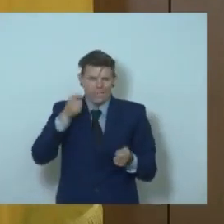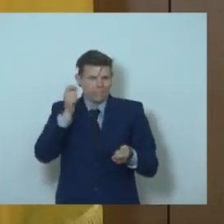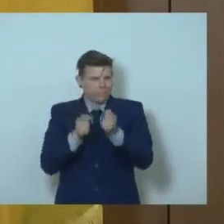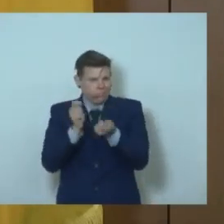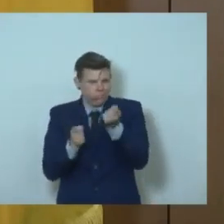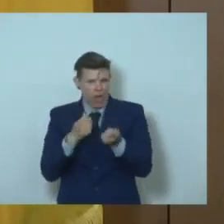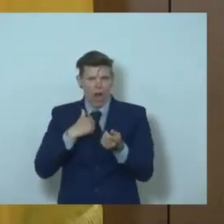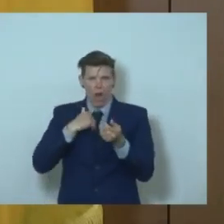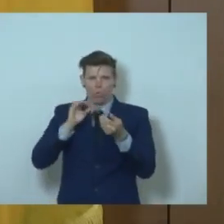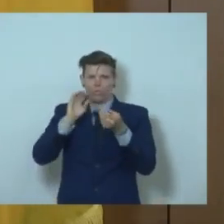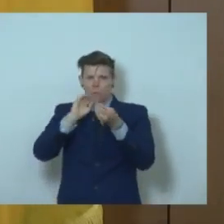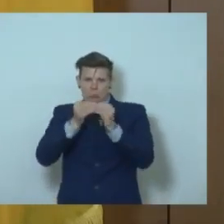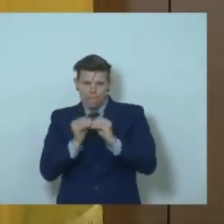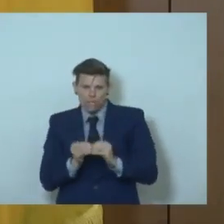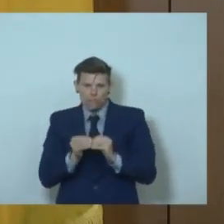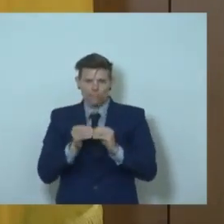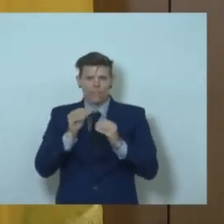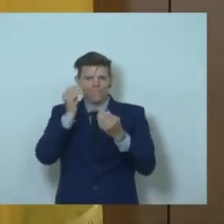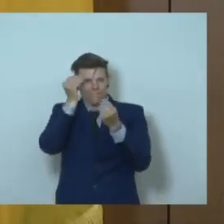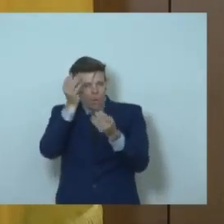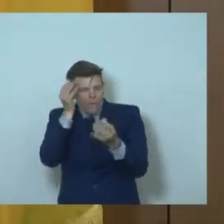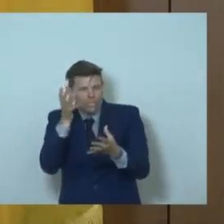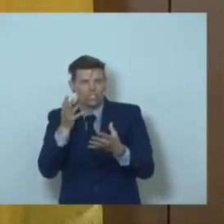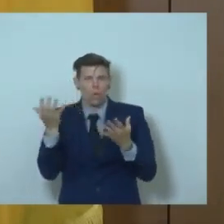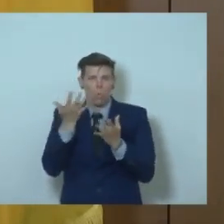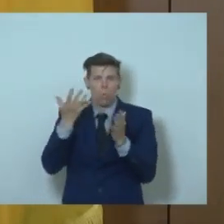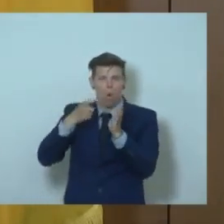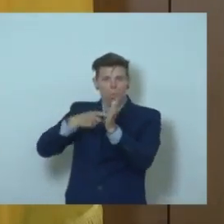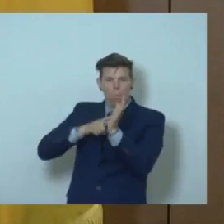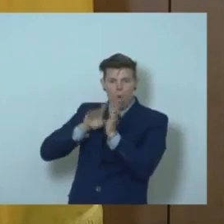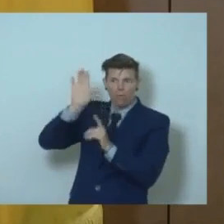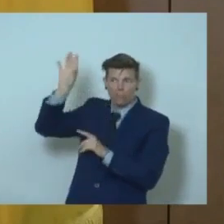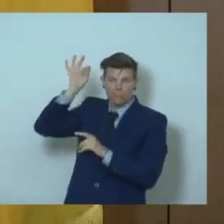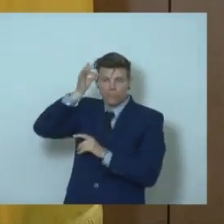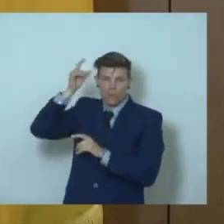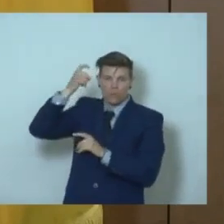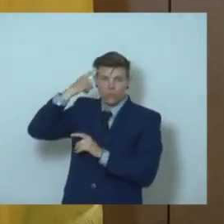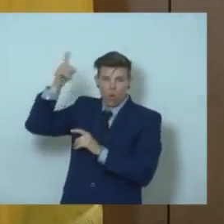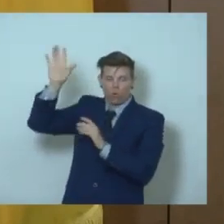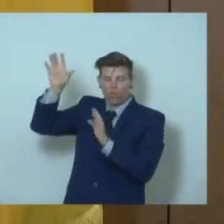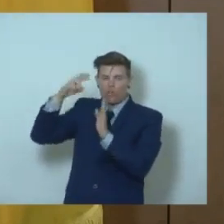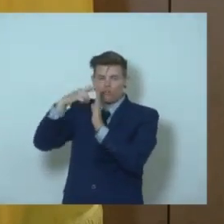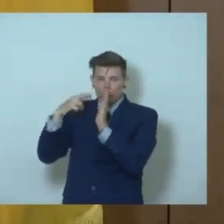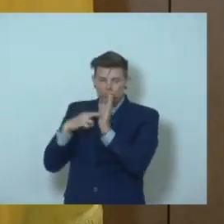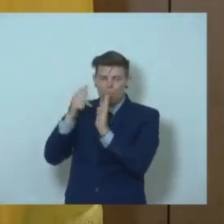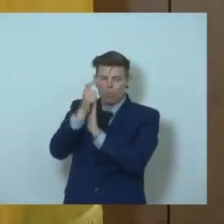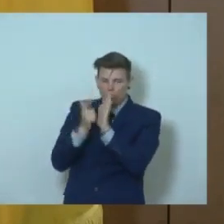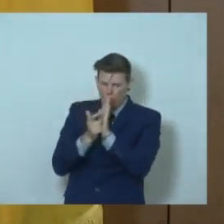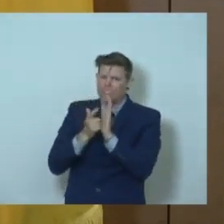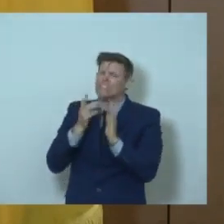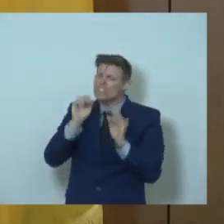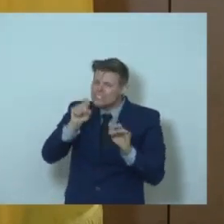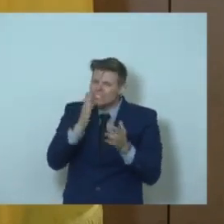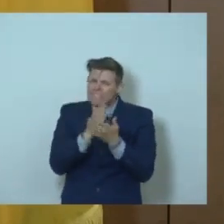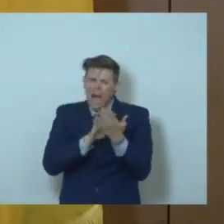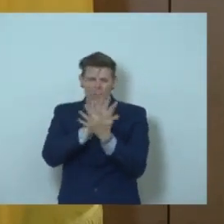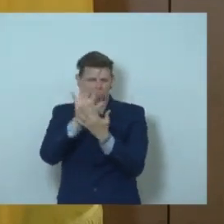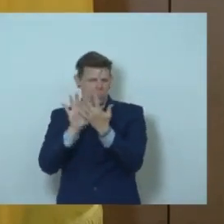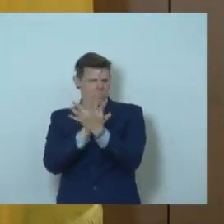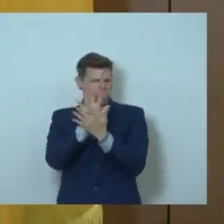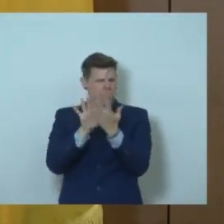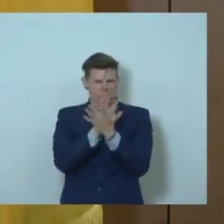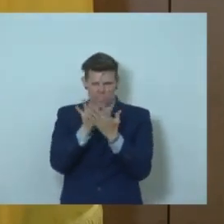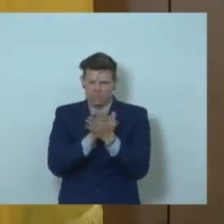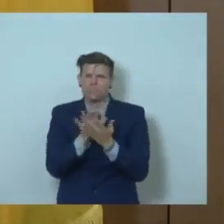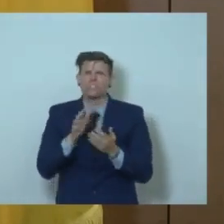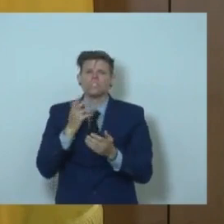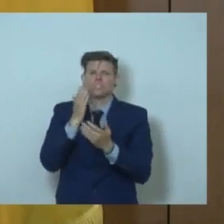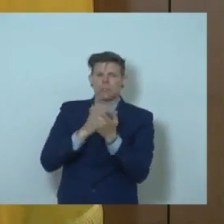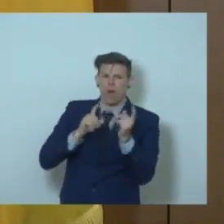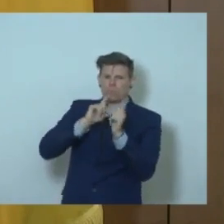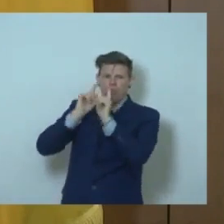I WILL DEFER TO BOTH CABINET SECRETARIES AND WHEN WE WHEN WE ADJUST OUR DASHBOARDS, AND WE ALSO ADJUST TO THE REPORT THE REQUIRED FEDERAL REPORTING.